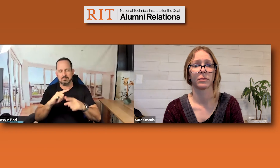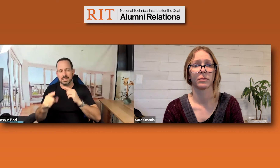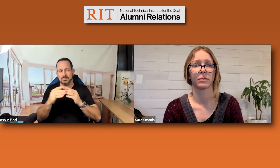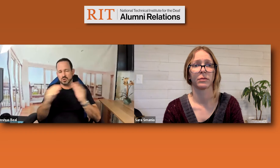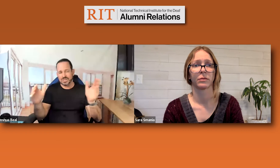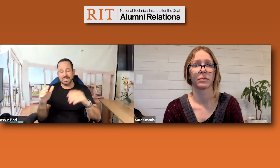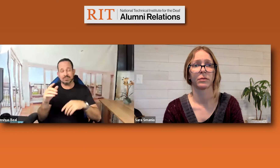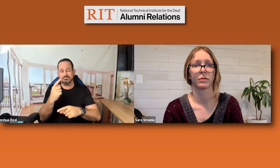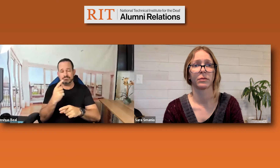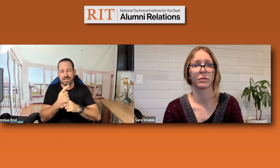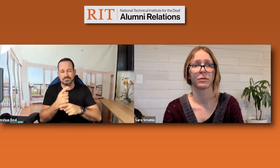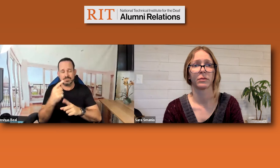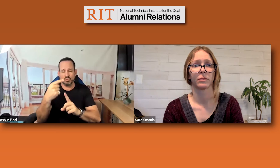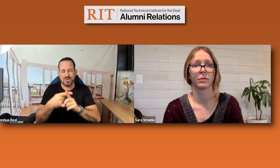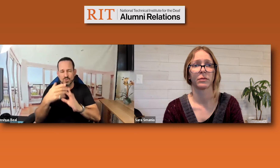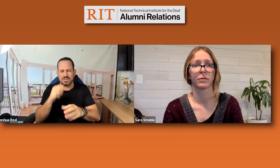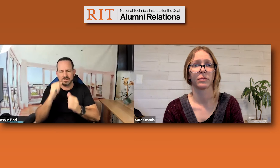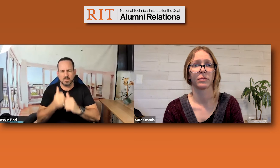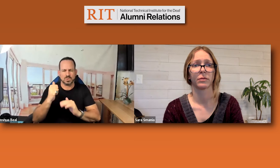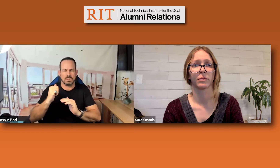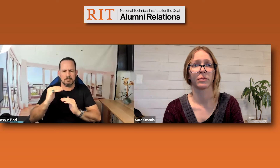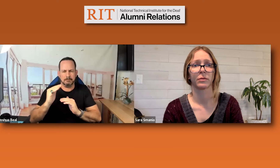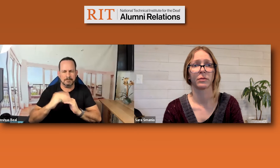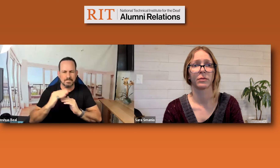And they also get more of that from the landlords,